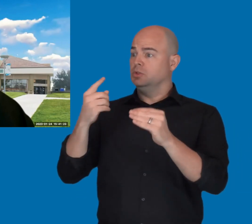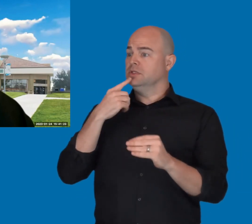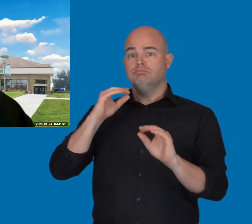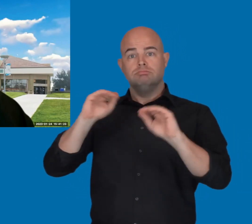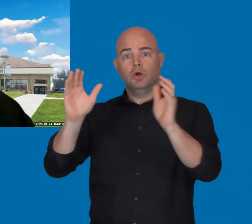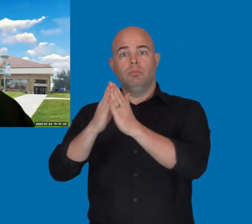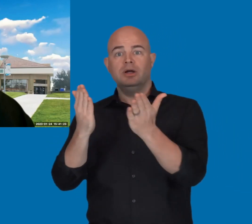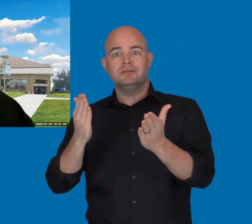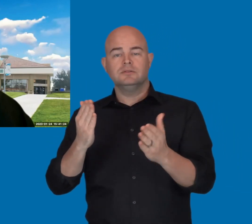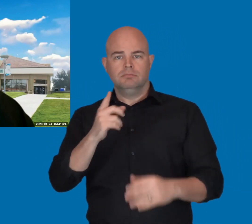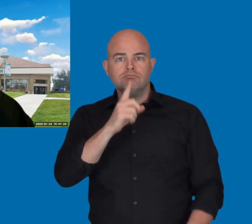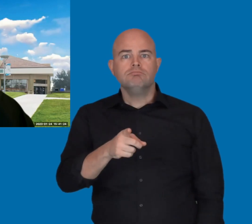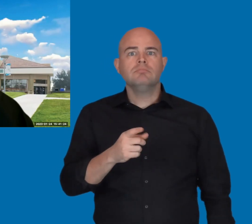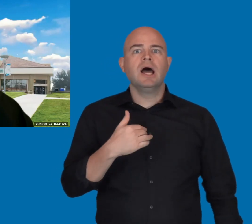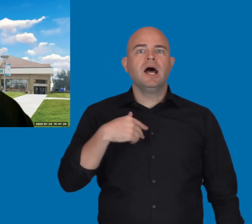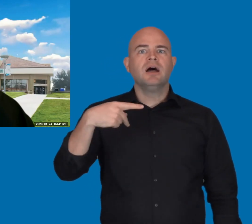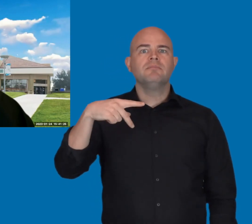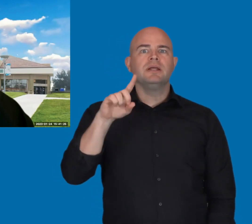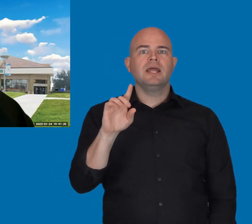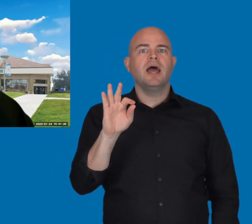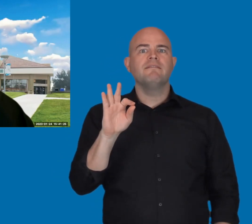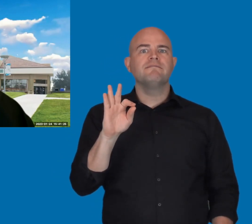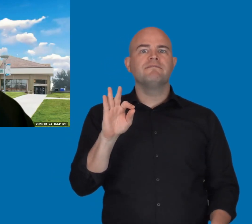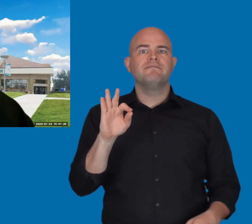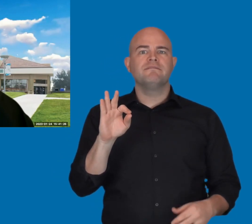Use the chat or use the raise hand feature.